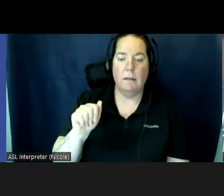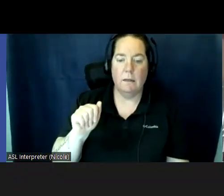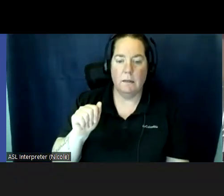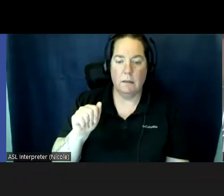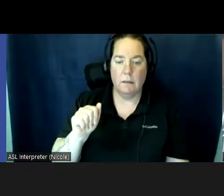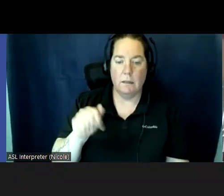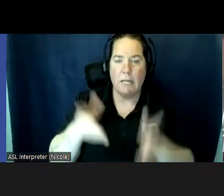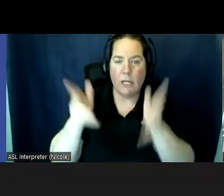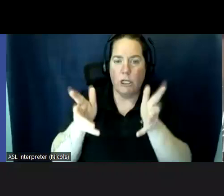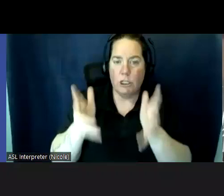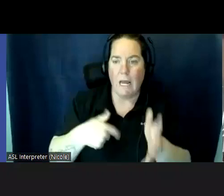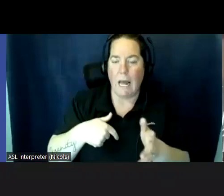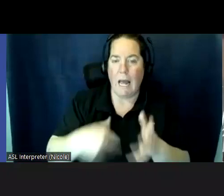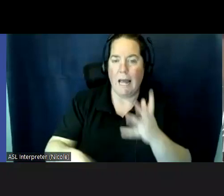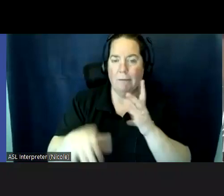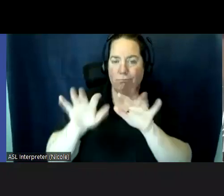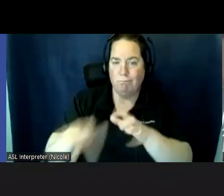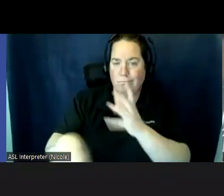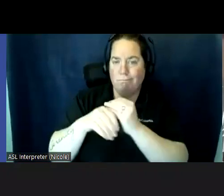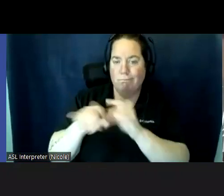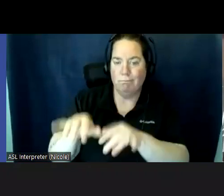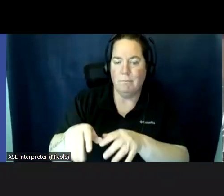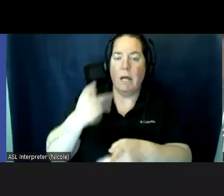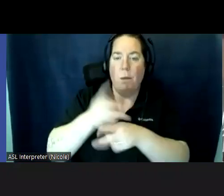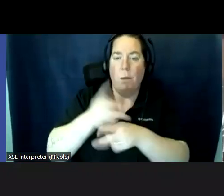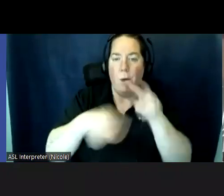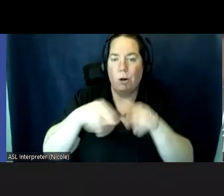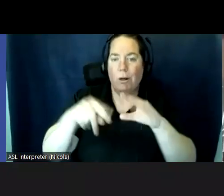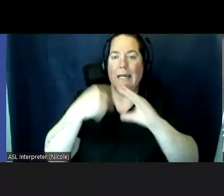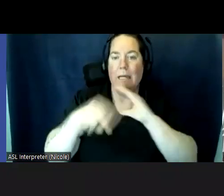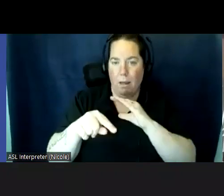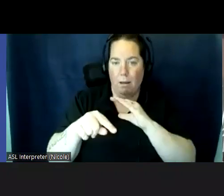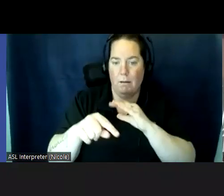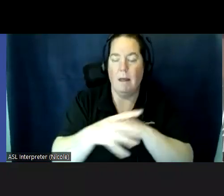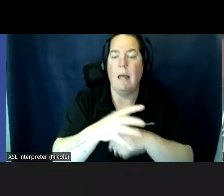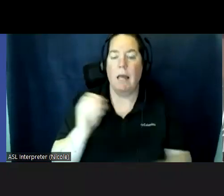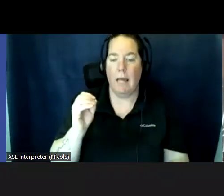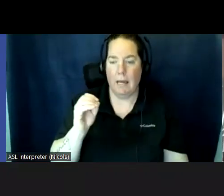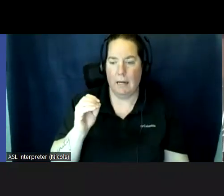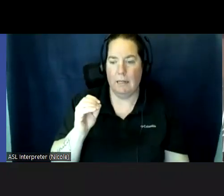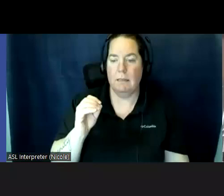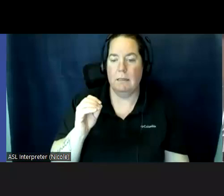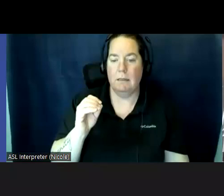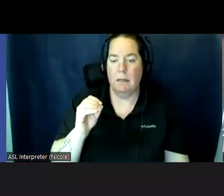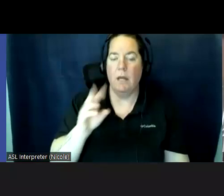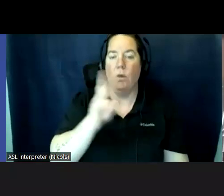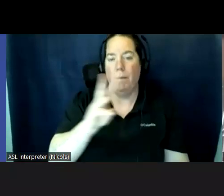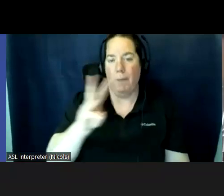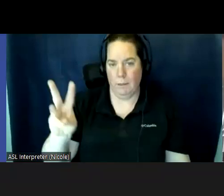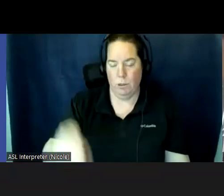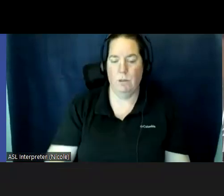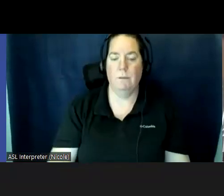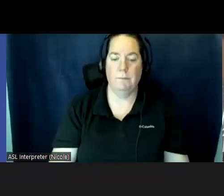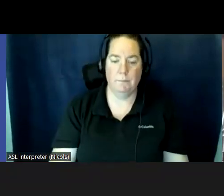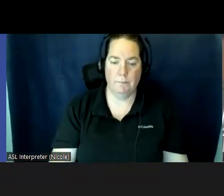I also put in the monitoring email and along with their monitoring webpage. You'll be able to find